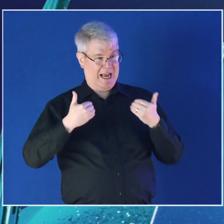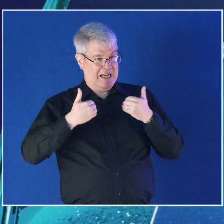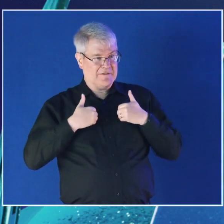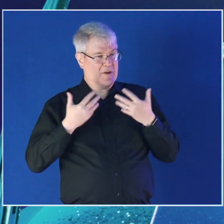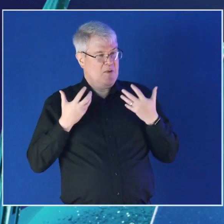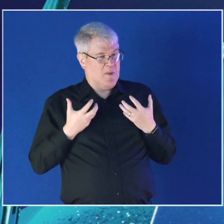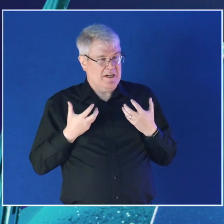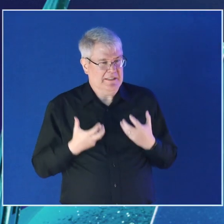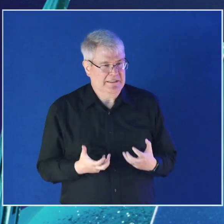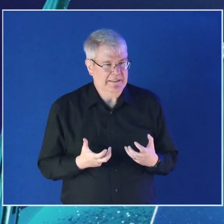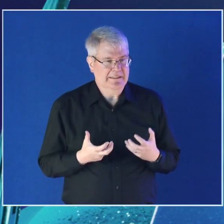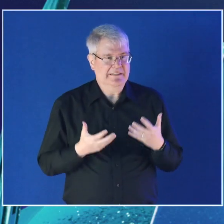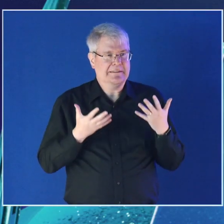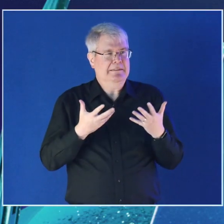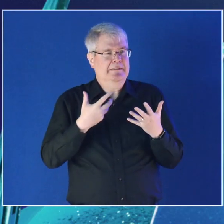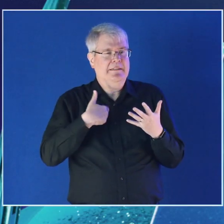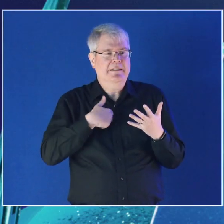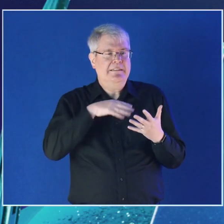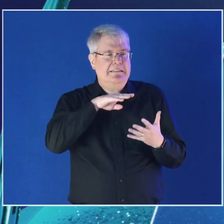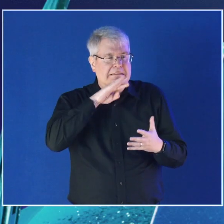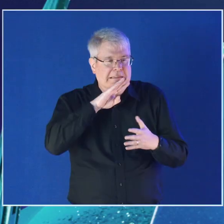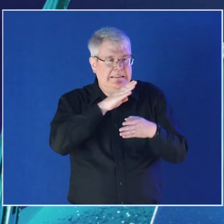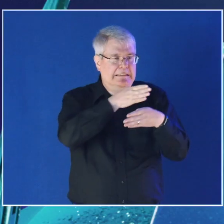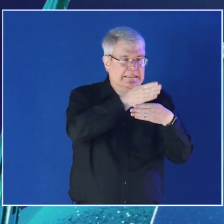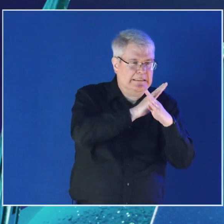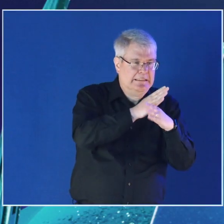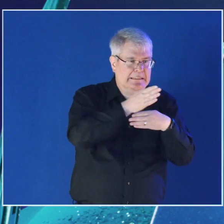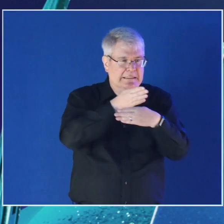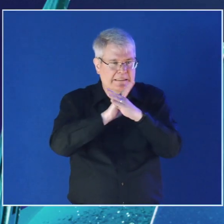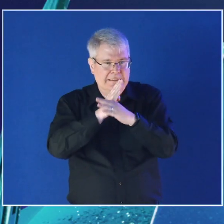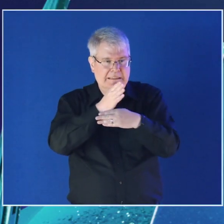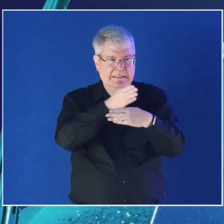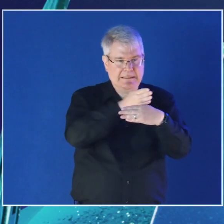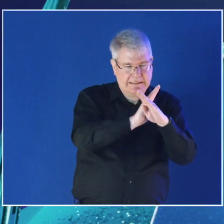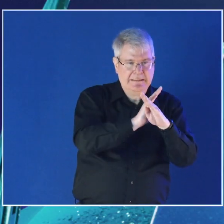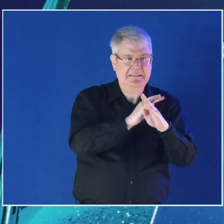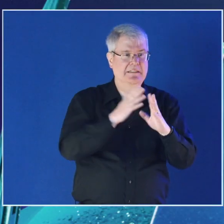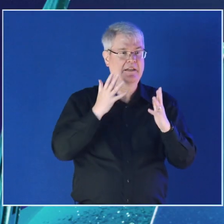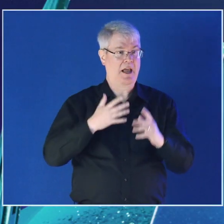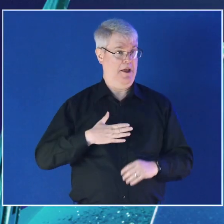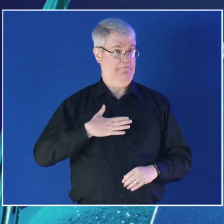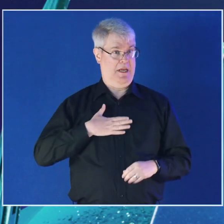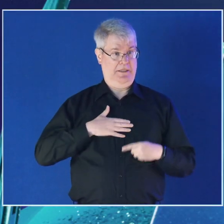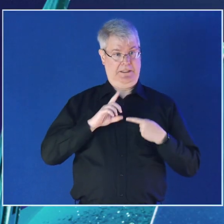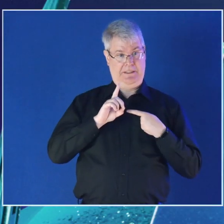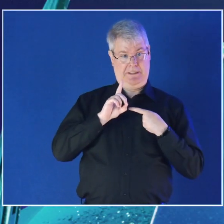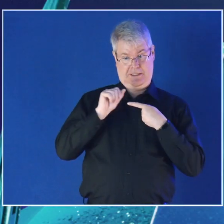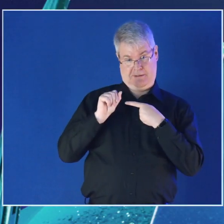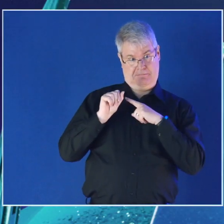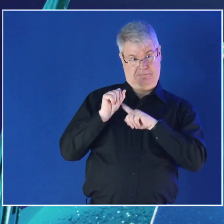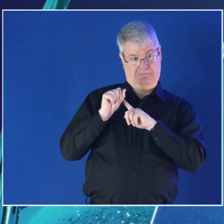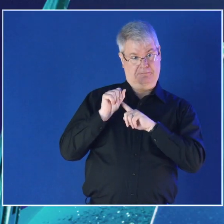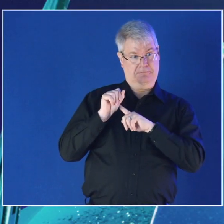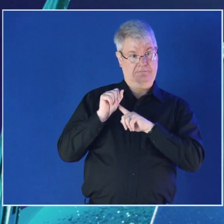I wanted to share how having a disability really helped me be the leader who I was.